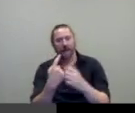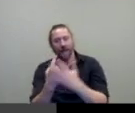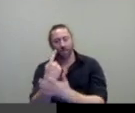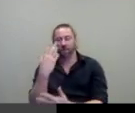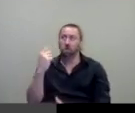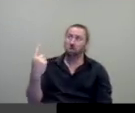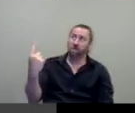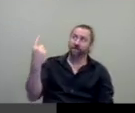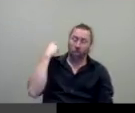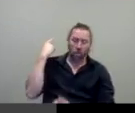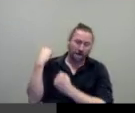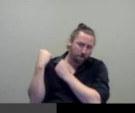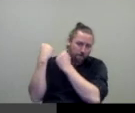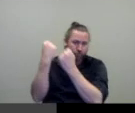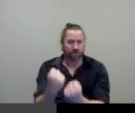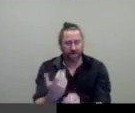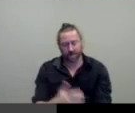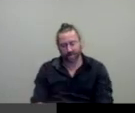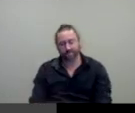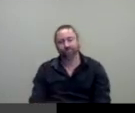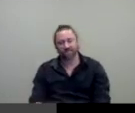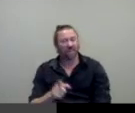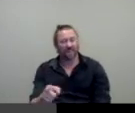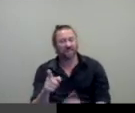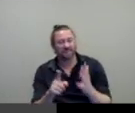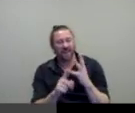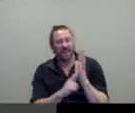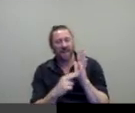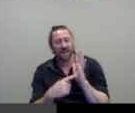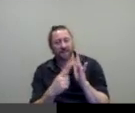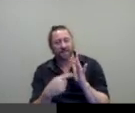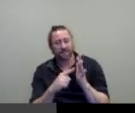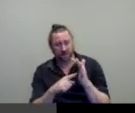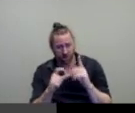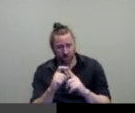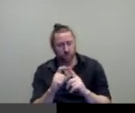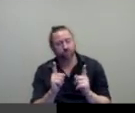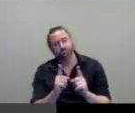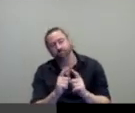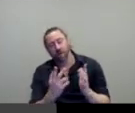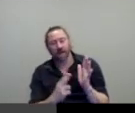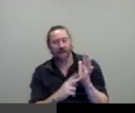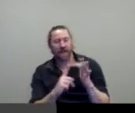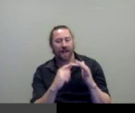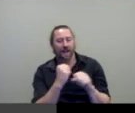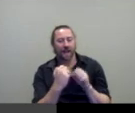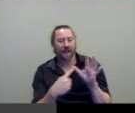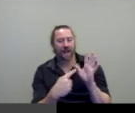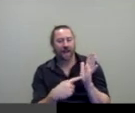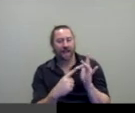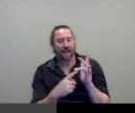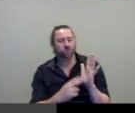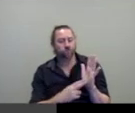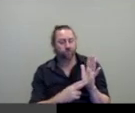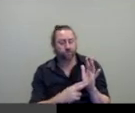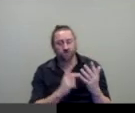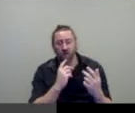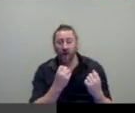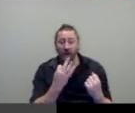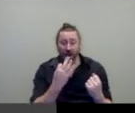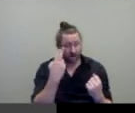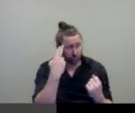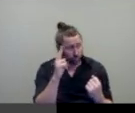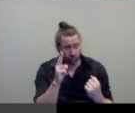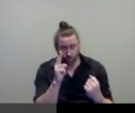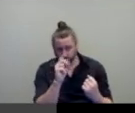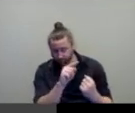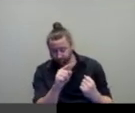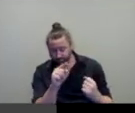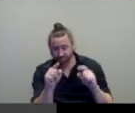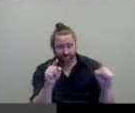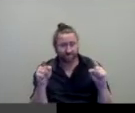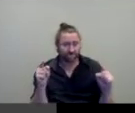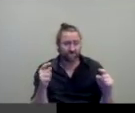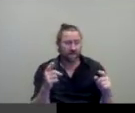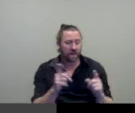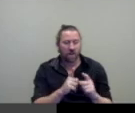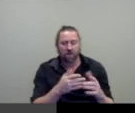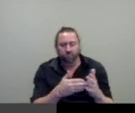and so in this context untitled is a form of negation untitled artworks deny contradict undo